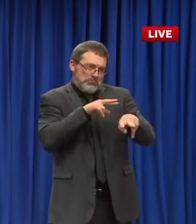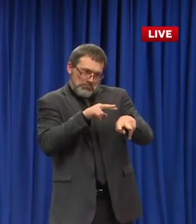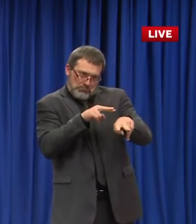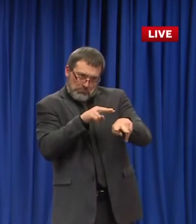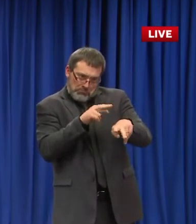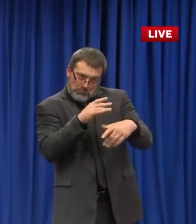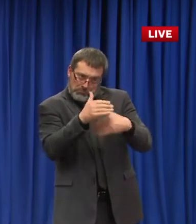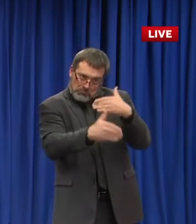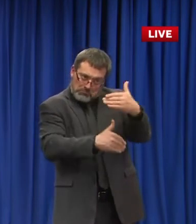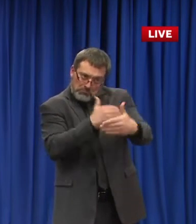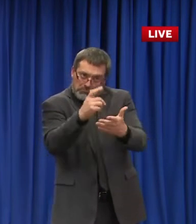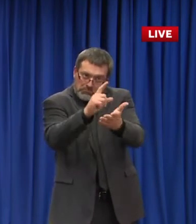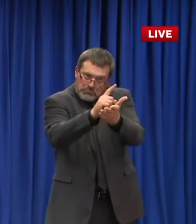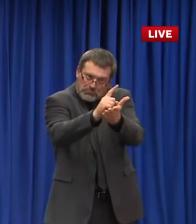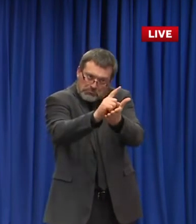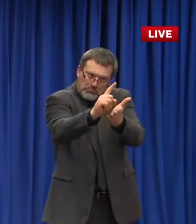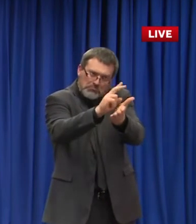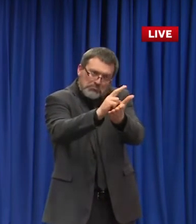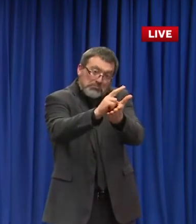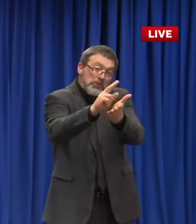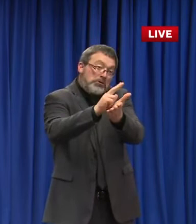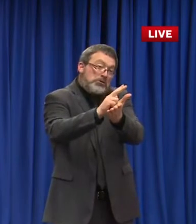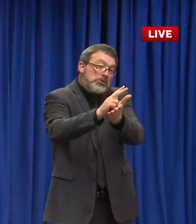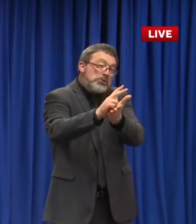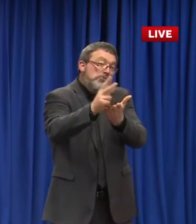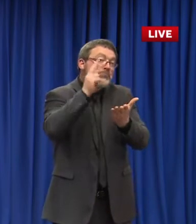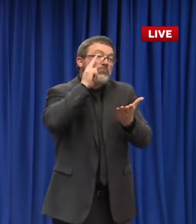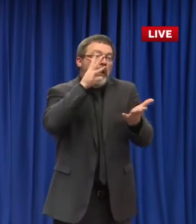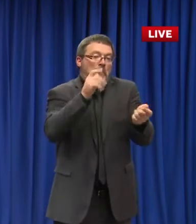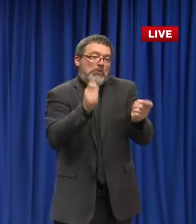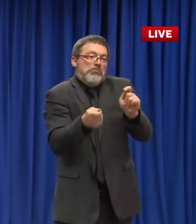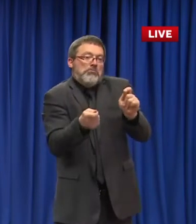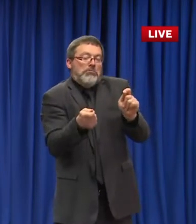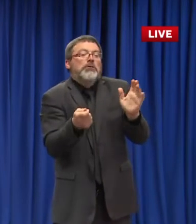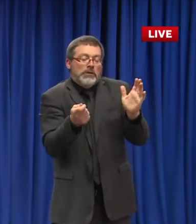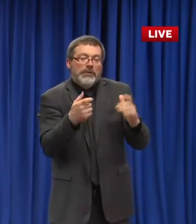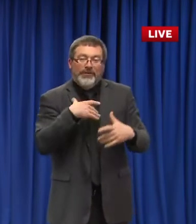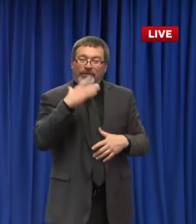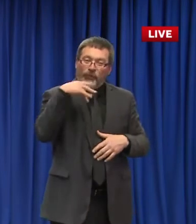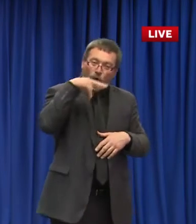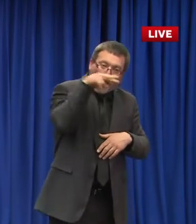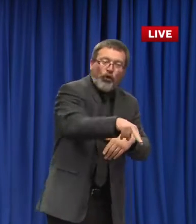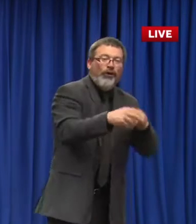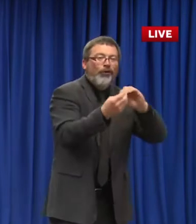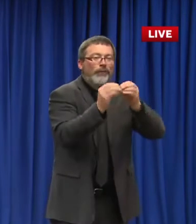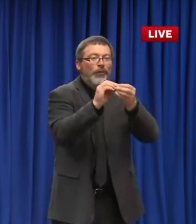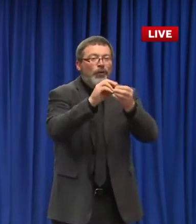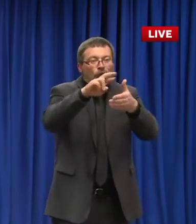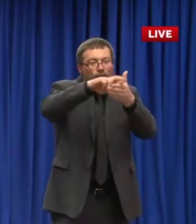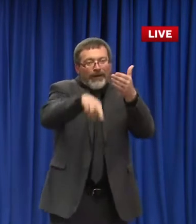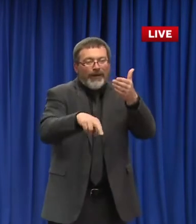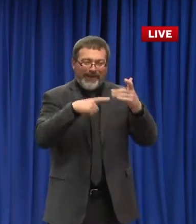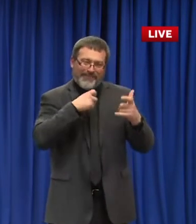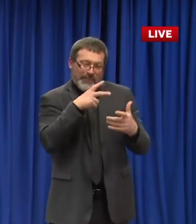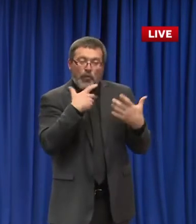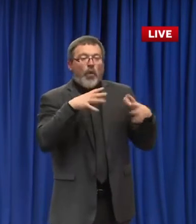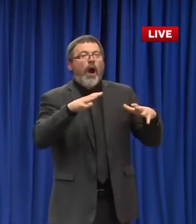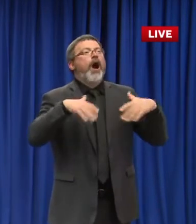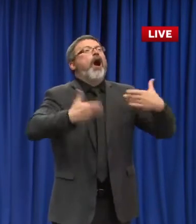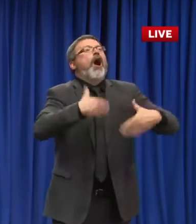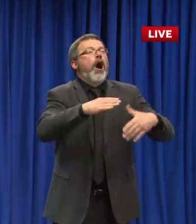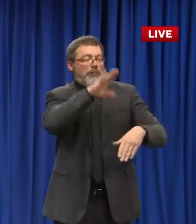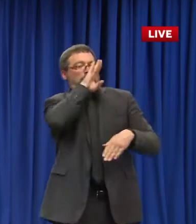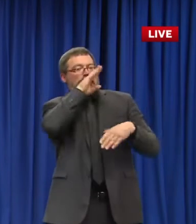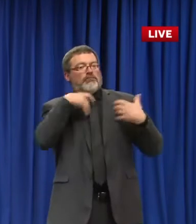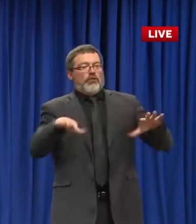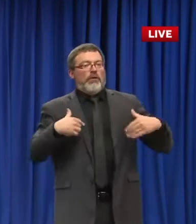CHAN ALWAYS SAYS AND I THINK HE’S ABSOLUTELY RIGHT IN THAT WE HAVE TO KEEP WE CAN LOOK AT THE DATA MAKE SURE WE’RE NOT OPENING THINGS UP TOO FAST AND AND CREATING A MORE OF A LONGER TERM